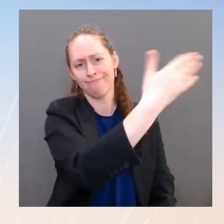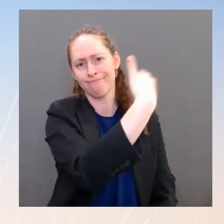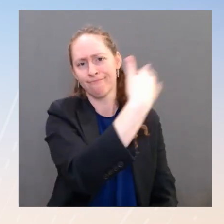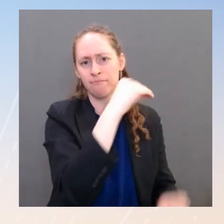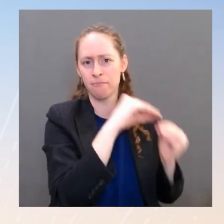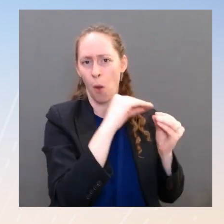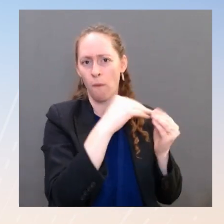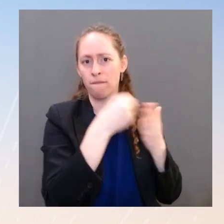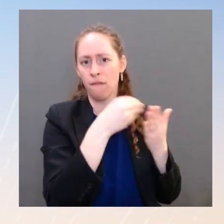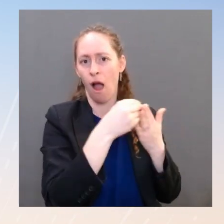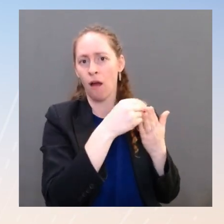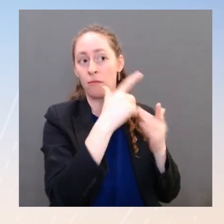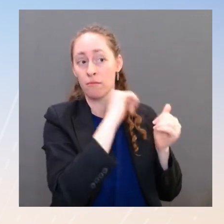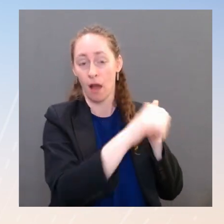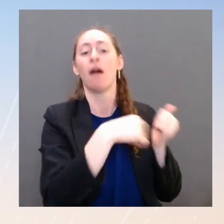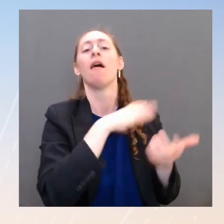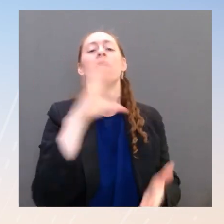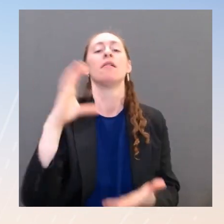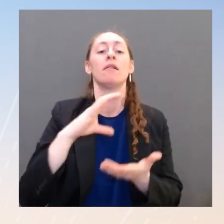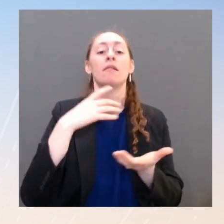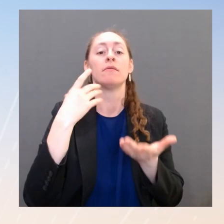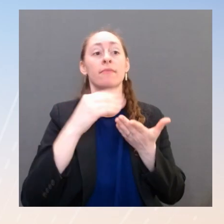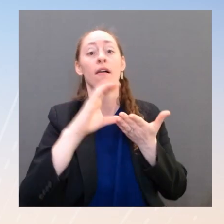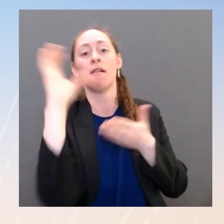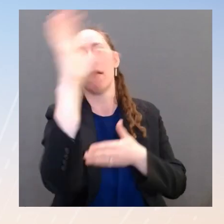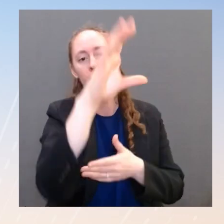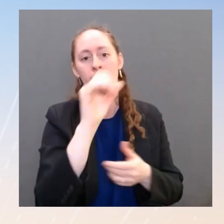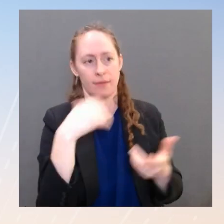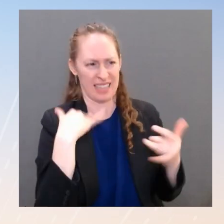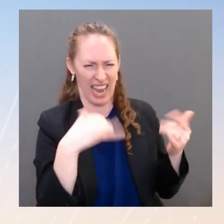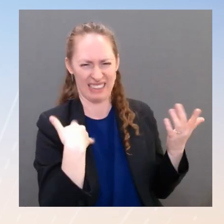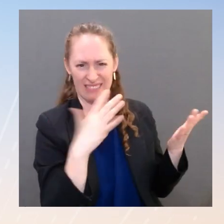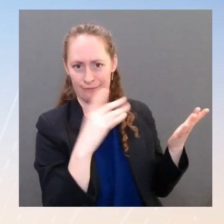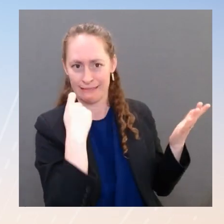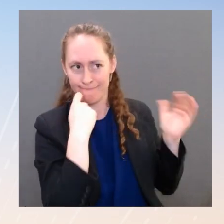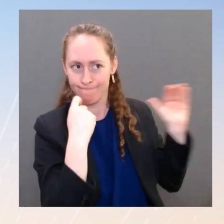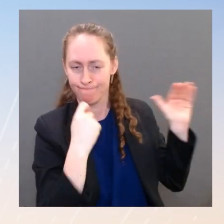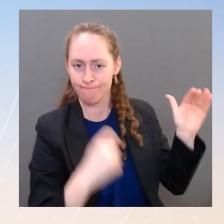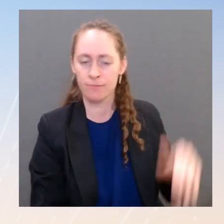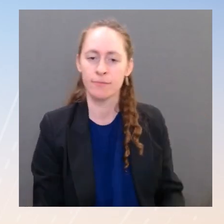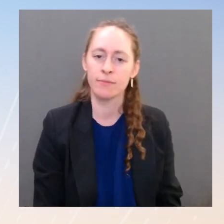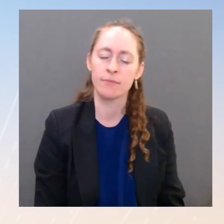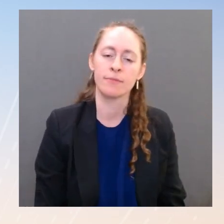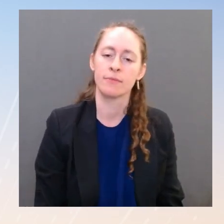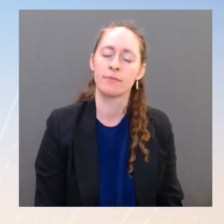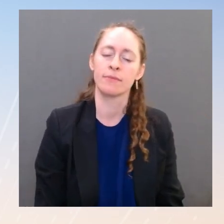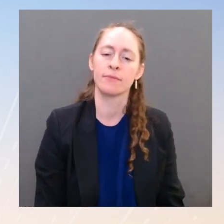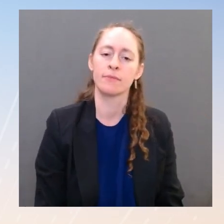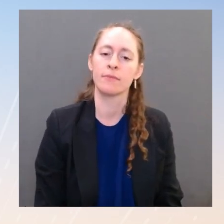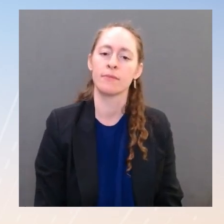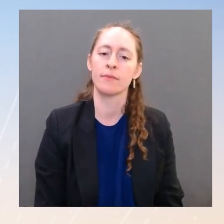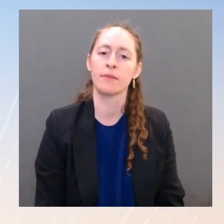really what the trip tomorrow is an opportunity to do is to remind people in the country of why we're fighting,